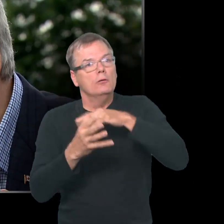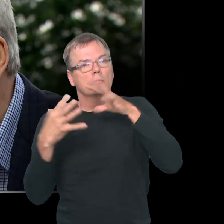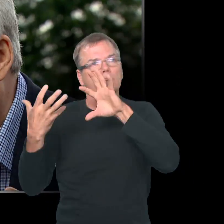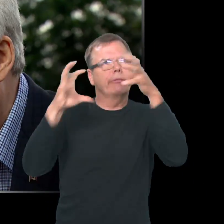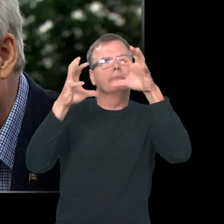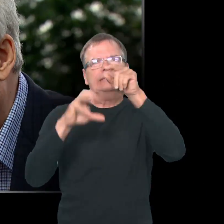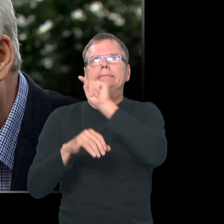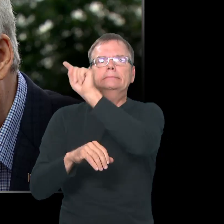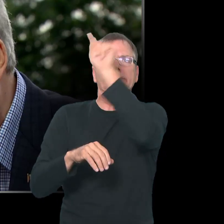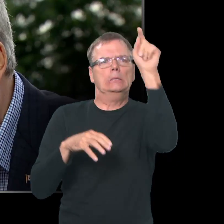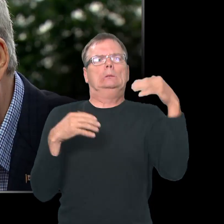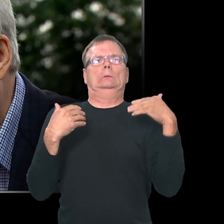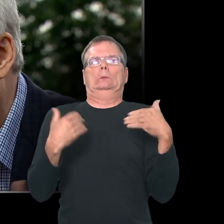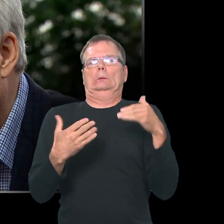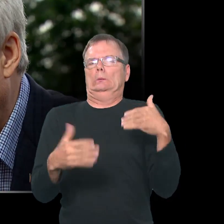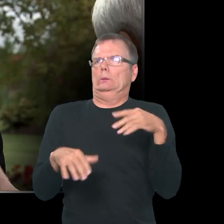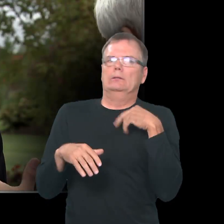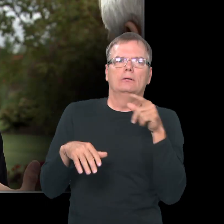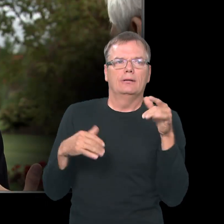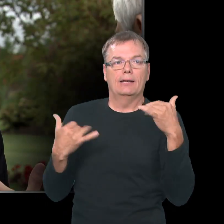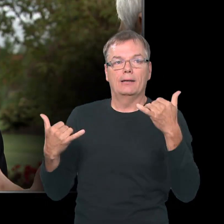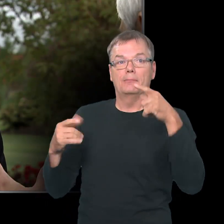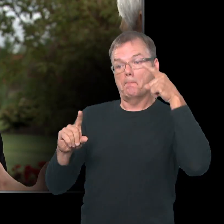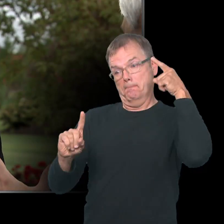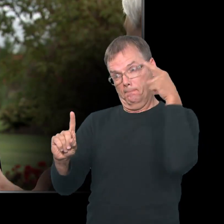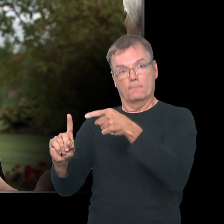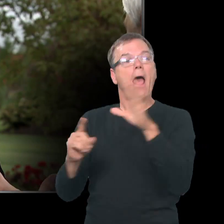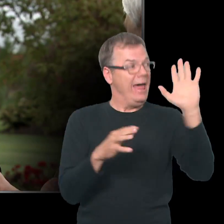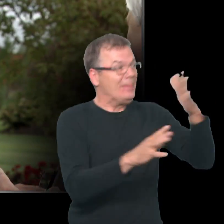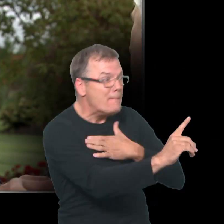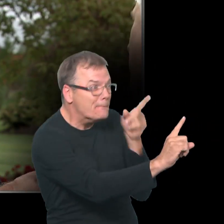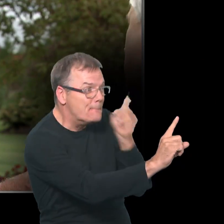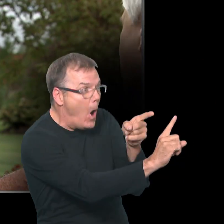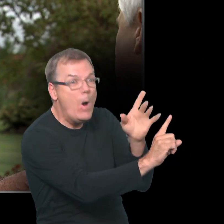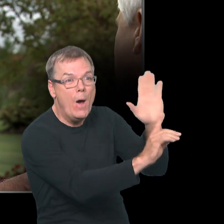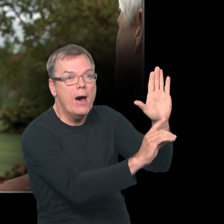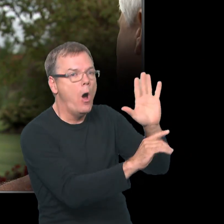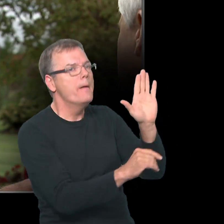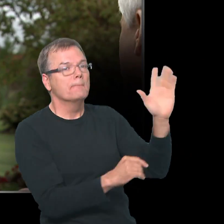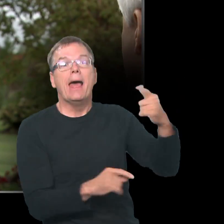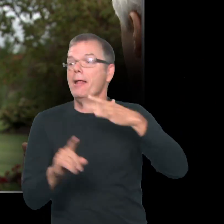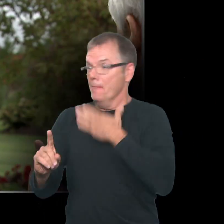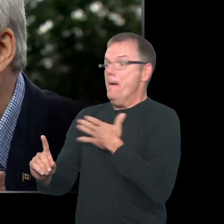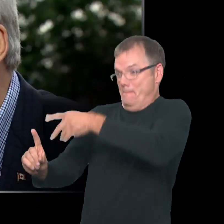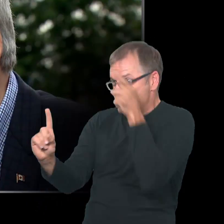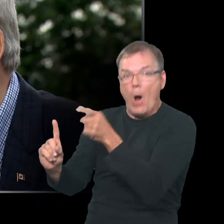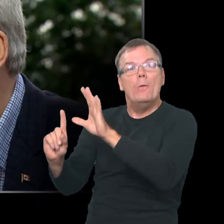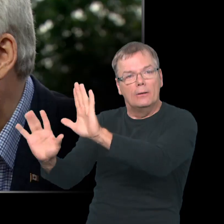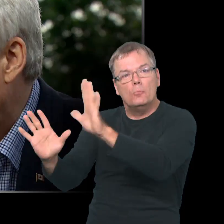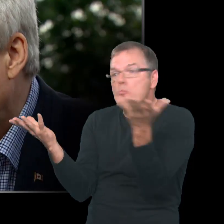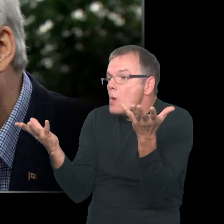We're in a very unstable world. Ever since then, it has been very unstable. But that's my point. If--